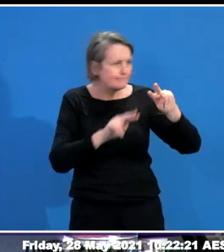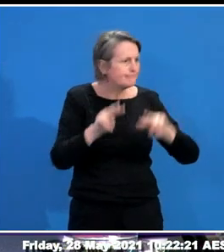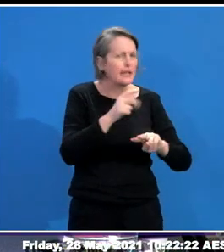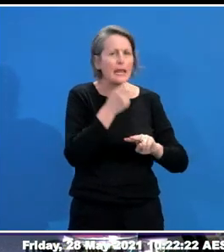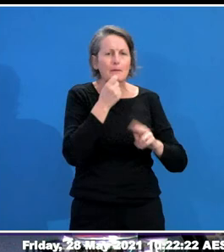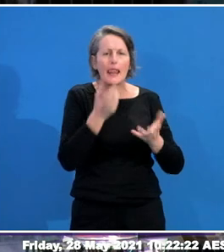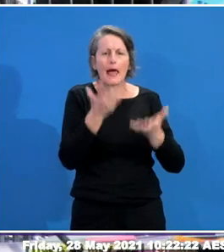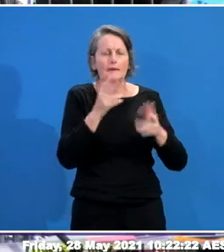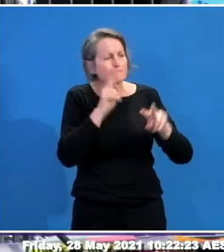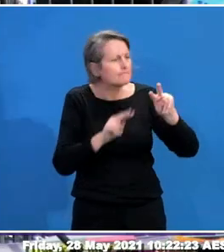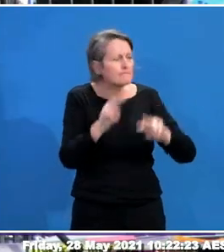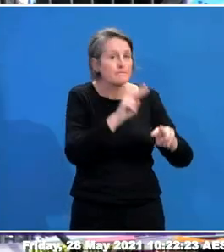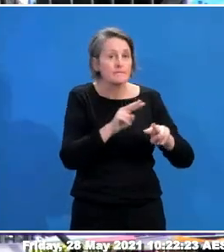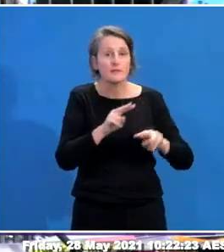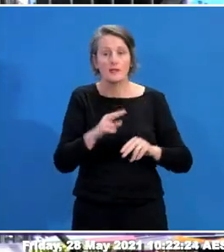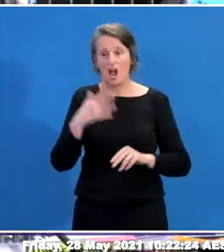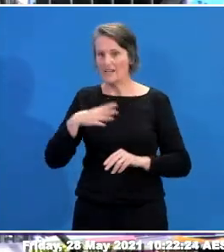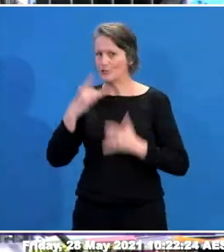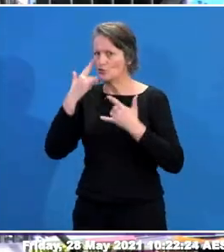certainly --- MS EASTMAN: Go and check it. Thank you. MS EASTMAN: Let's go back.